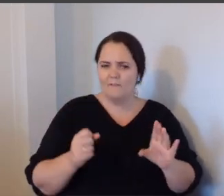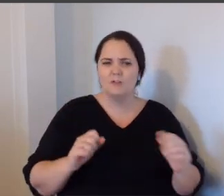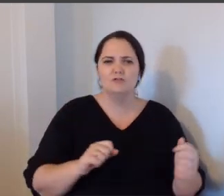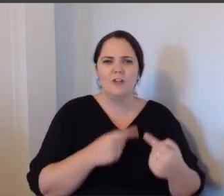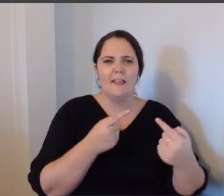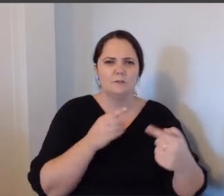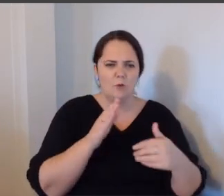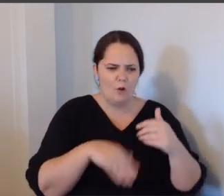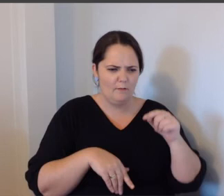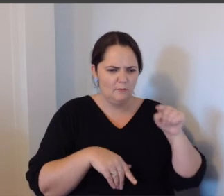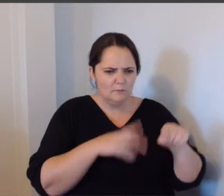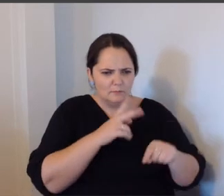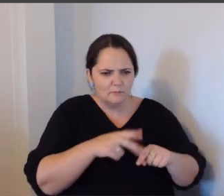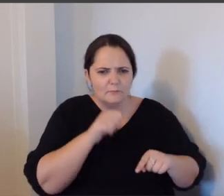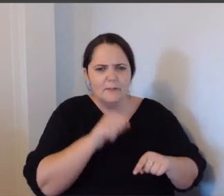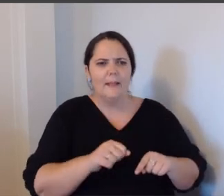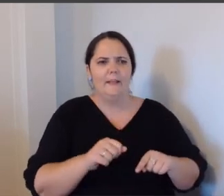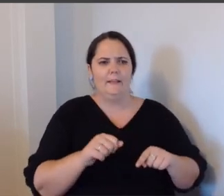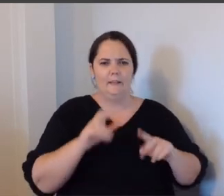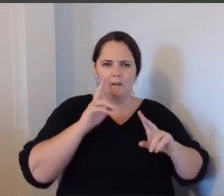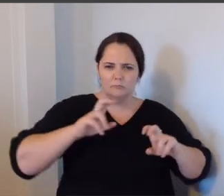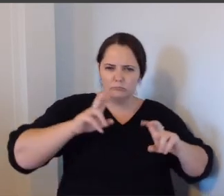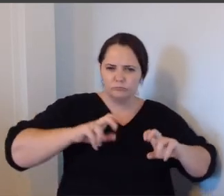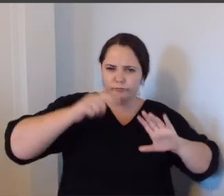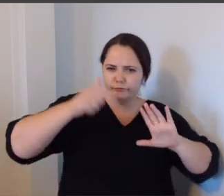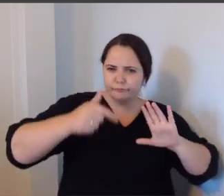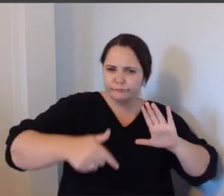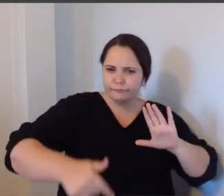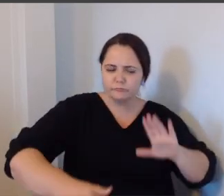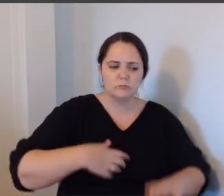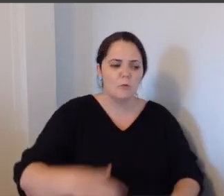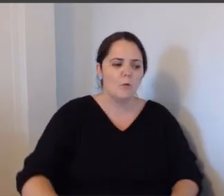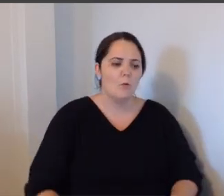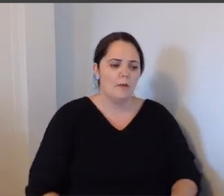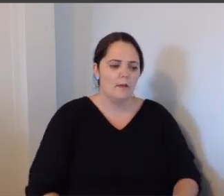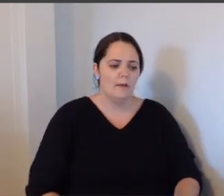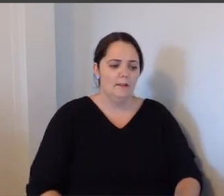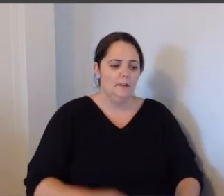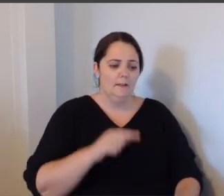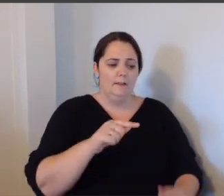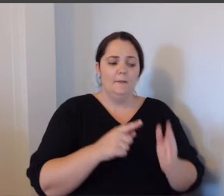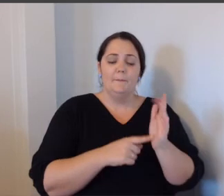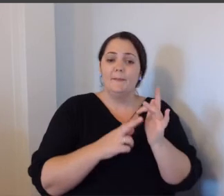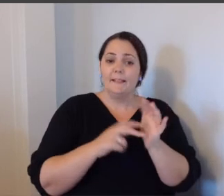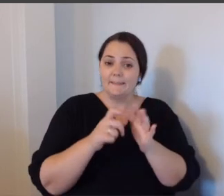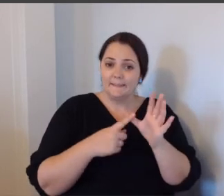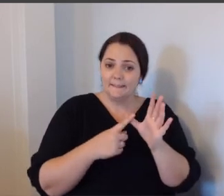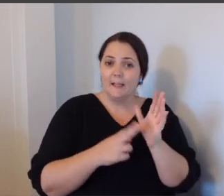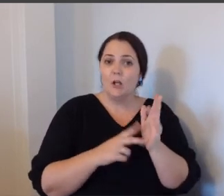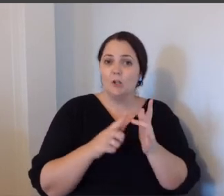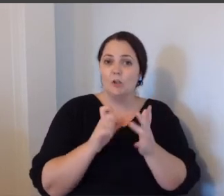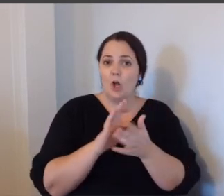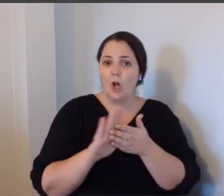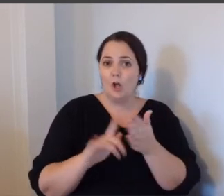Now this shift was initiated by feminist art historian Linda Nochlin who in 1971, crazily 50